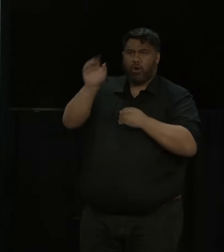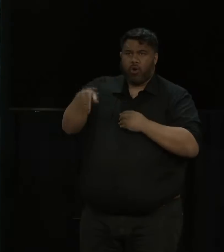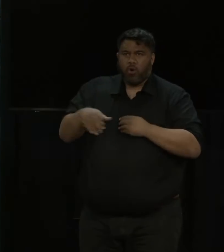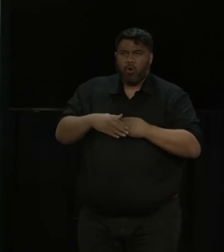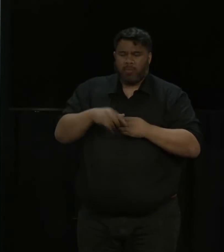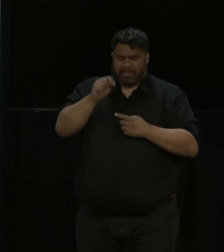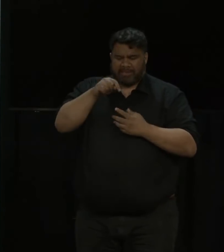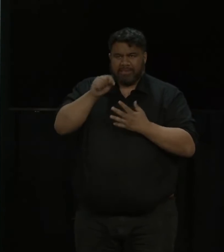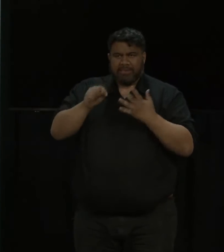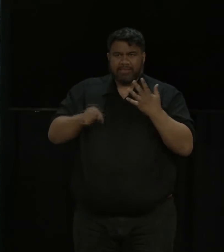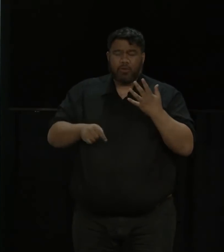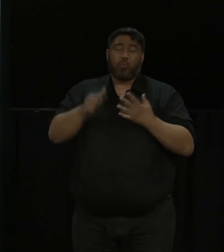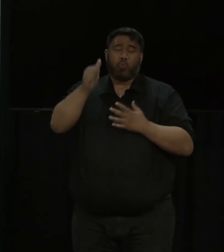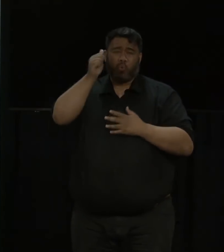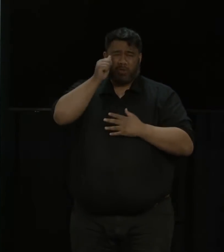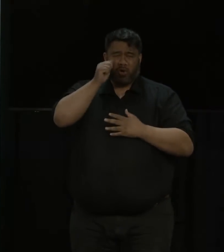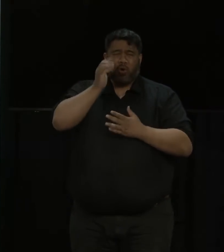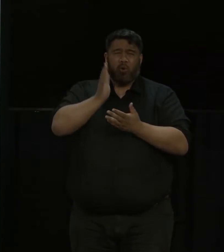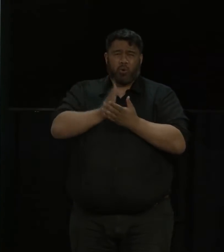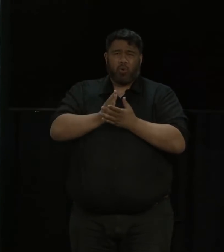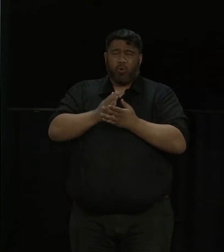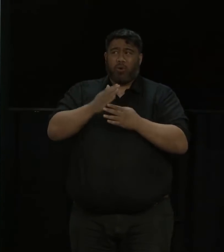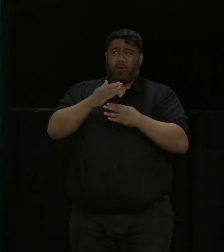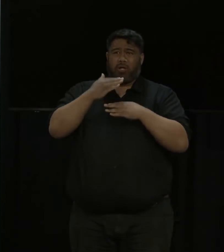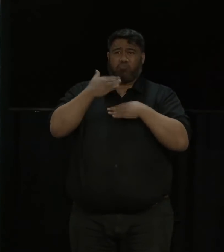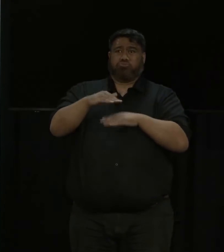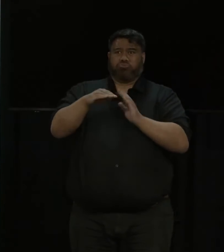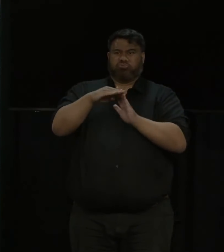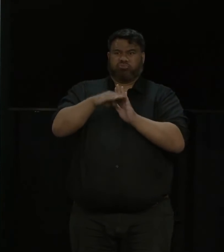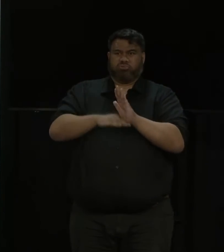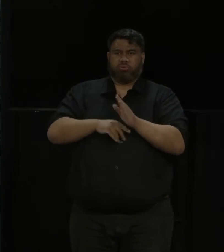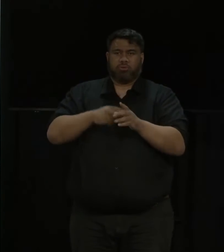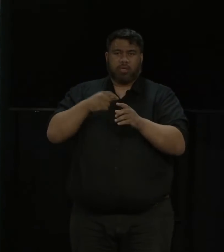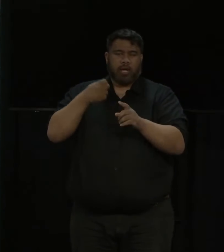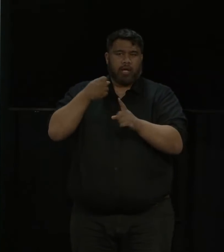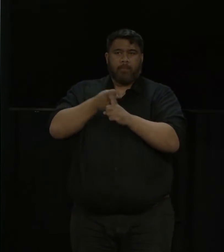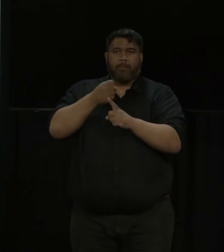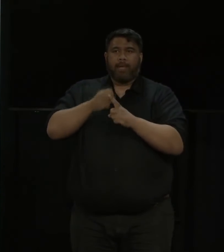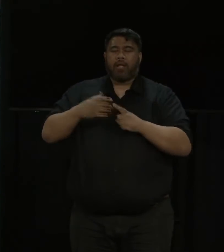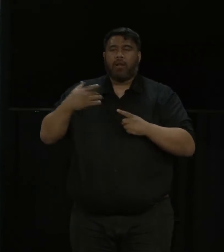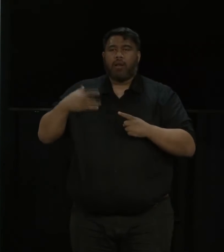having to shelter in place as they did not expect to for